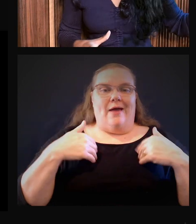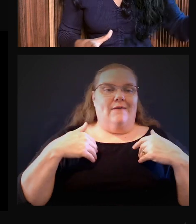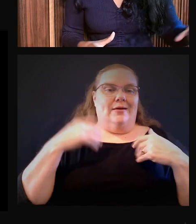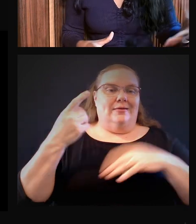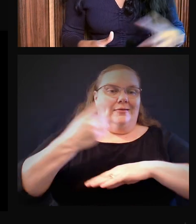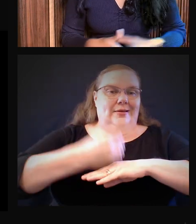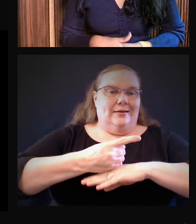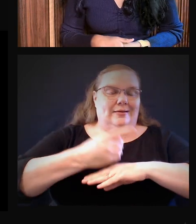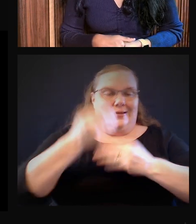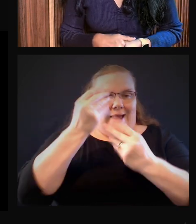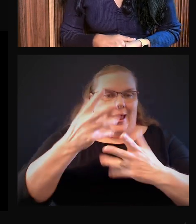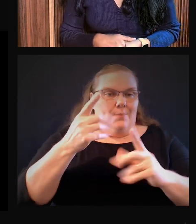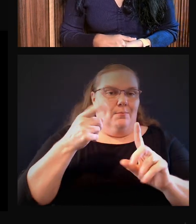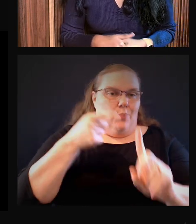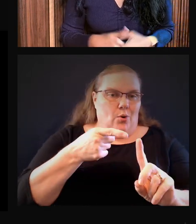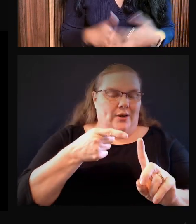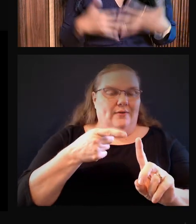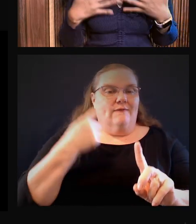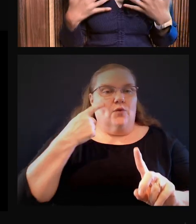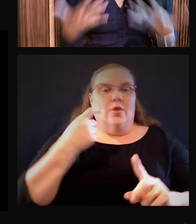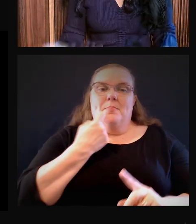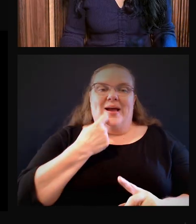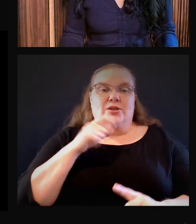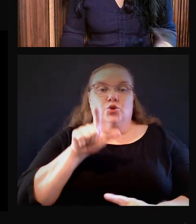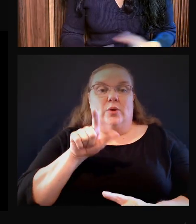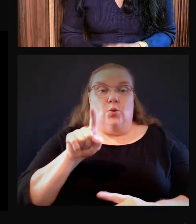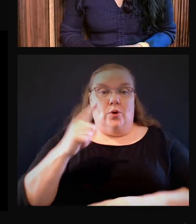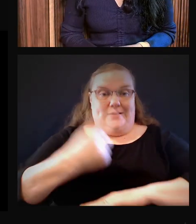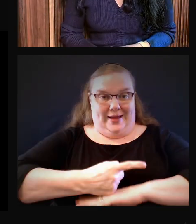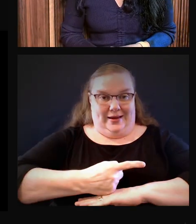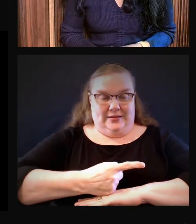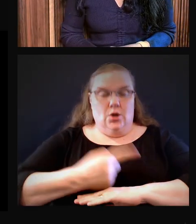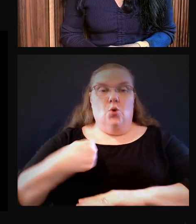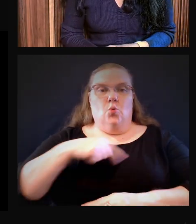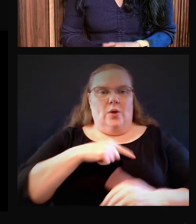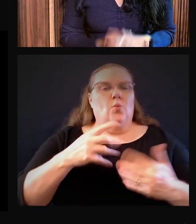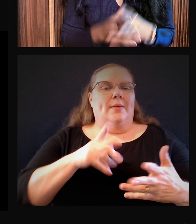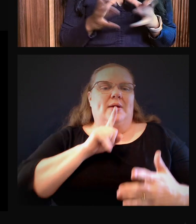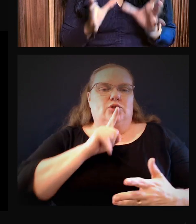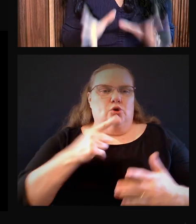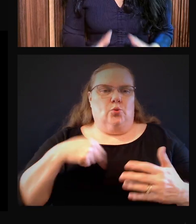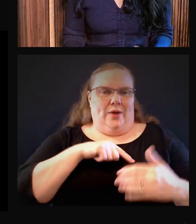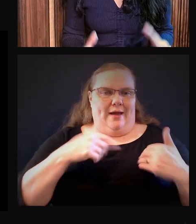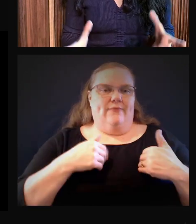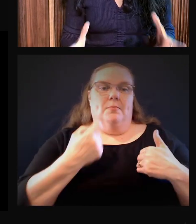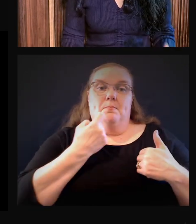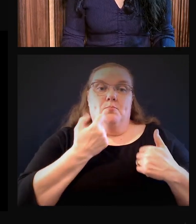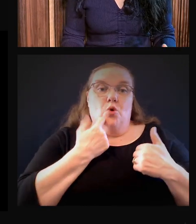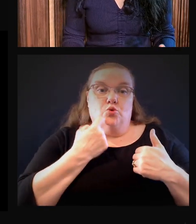And again, this is to ensure that we have the most recent data for the model. Once the model is trained,